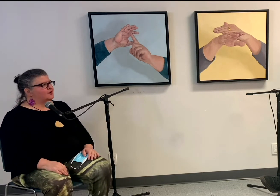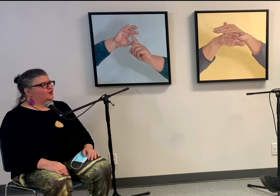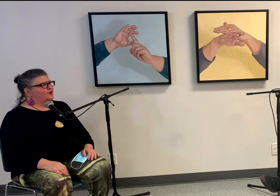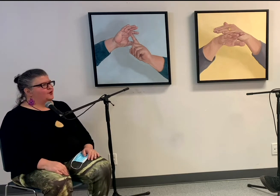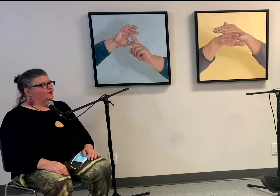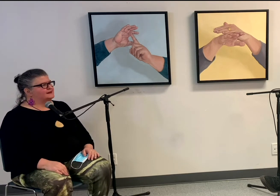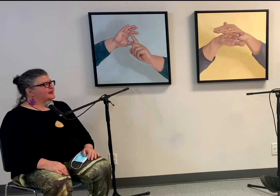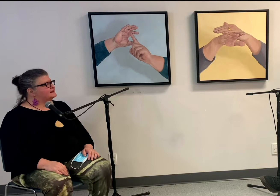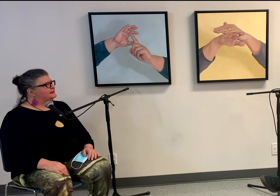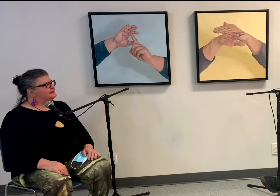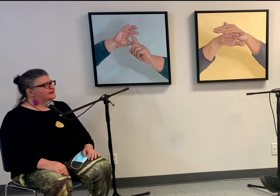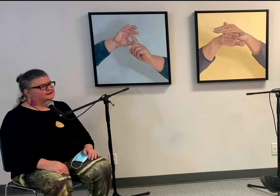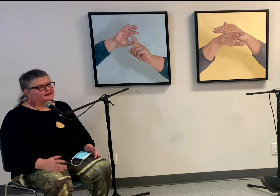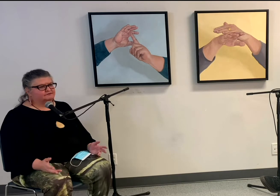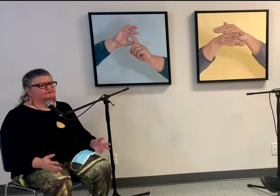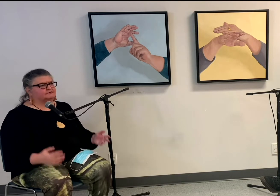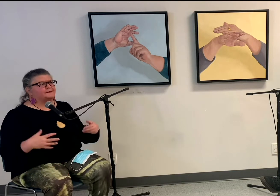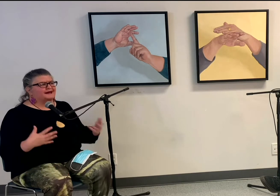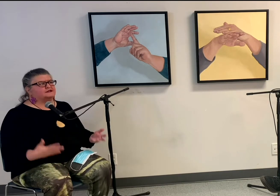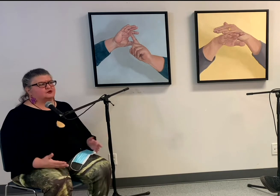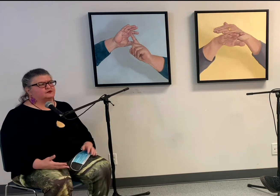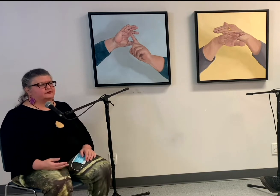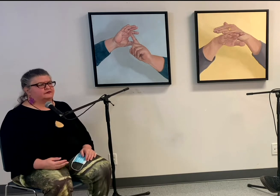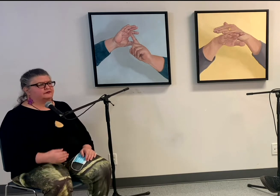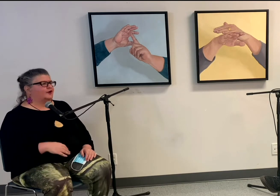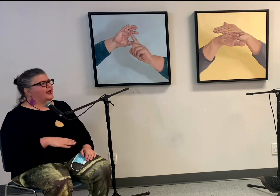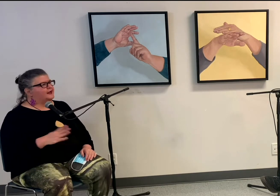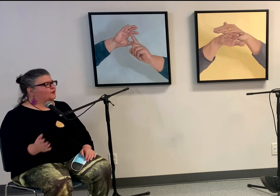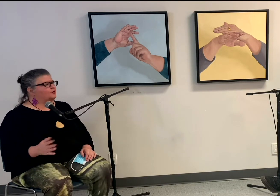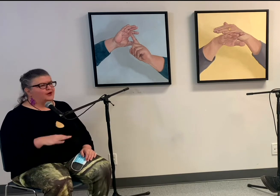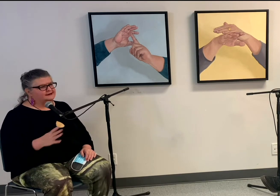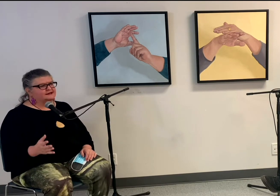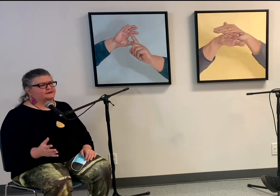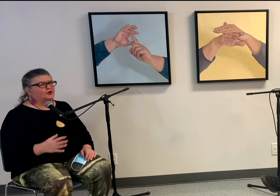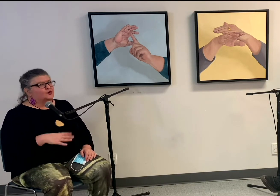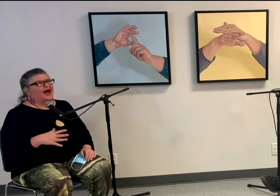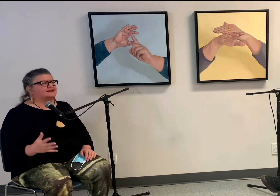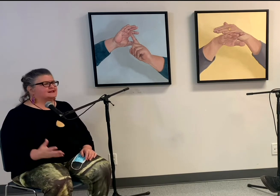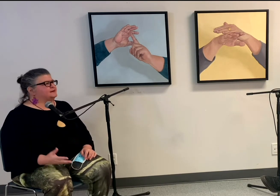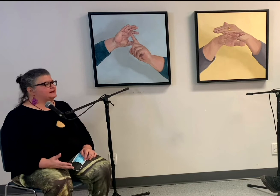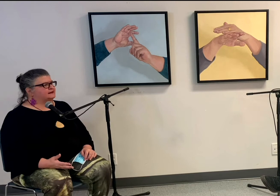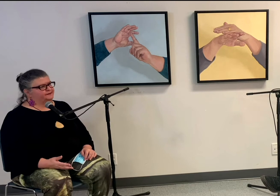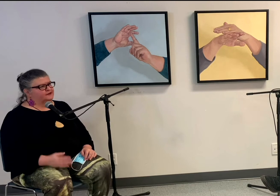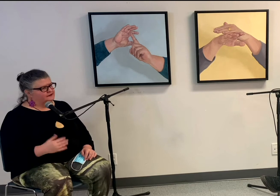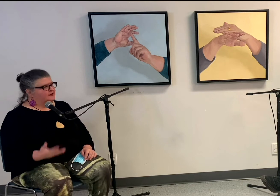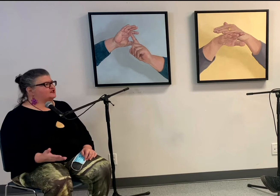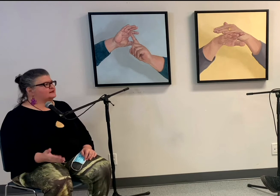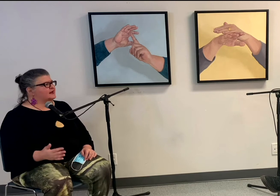Um, so accesibility is, a big issue for anyone who has a disability, not just deaf.